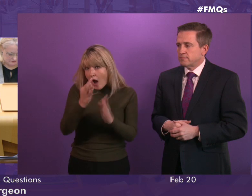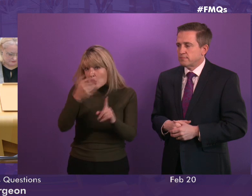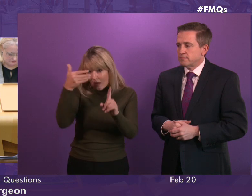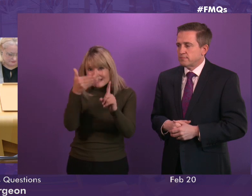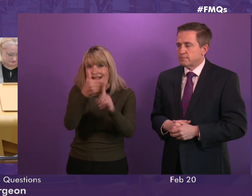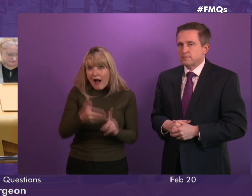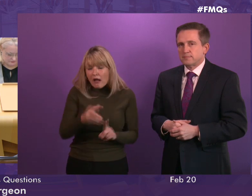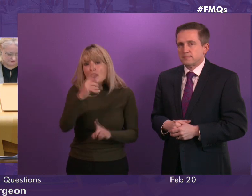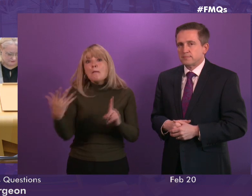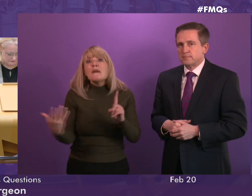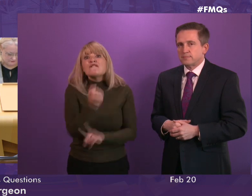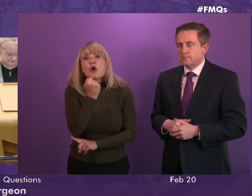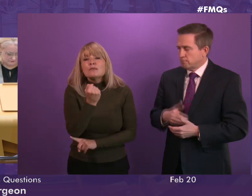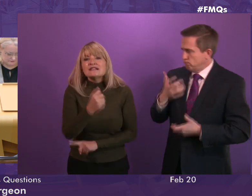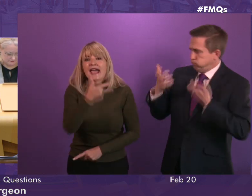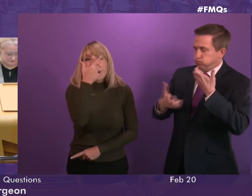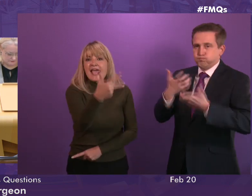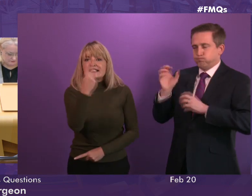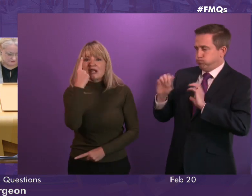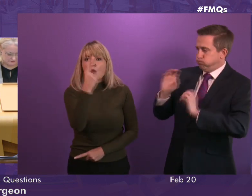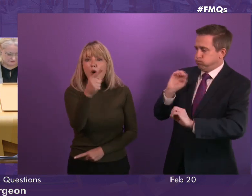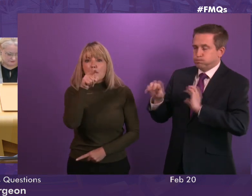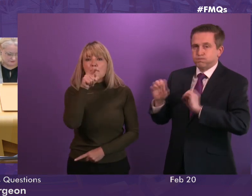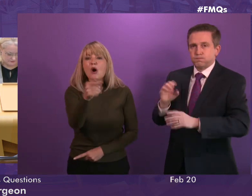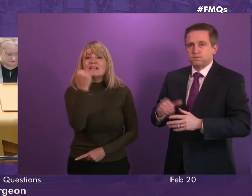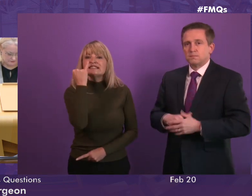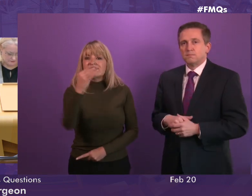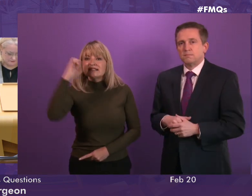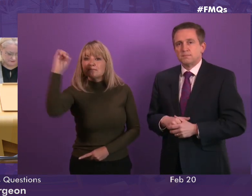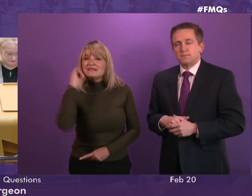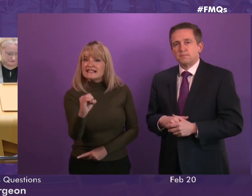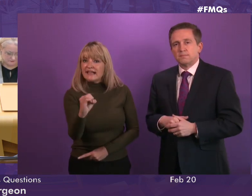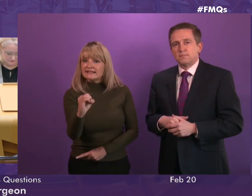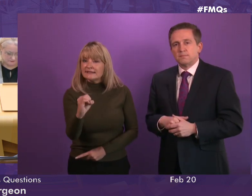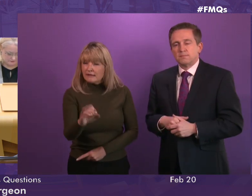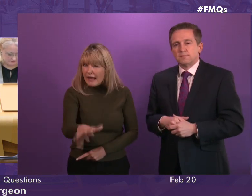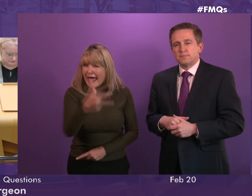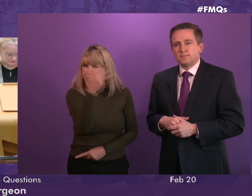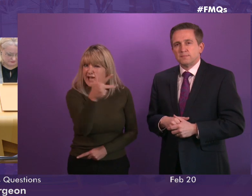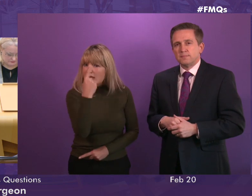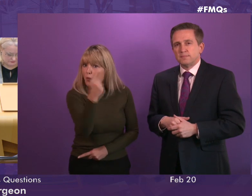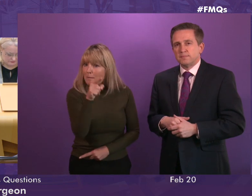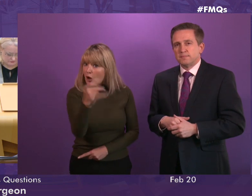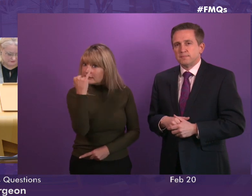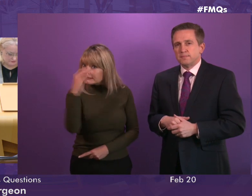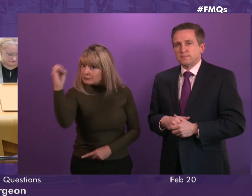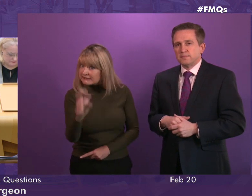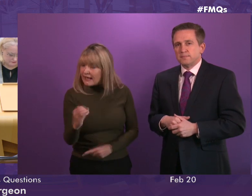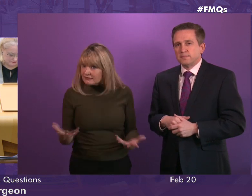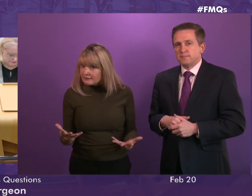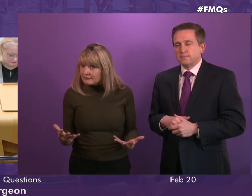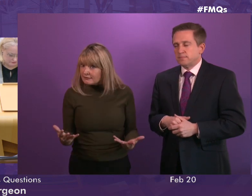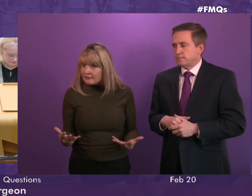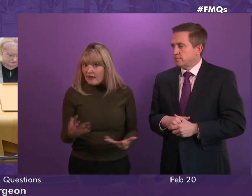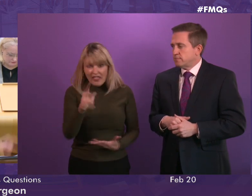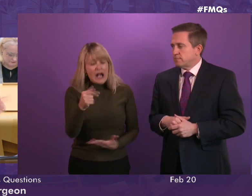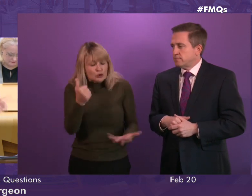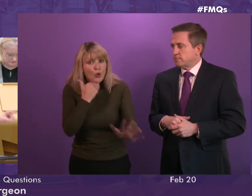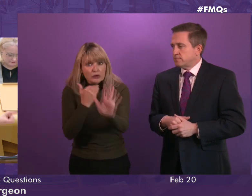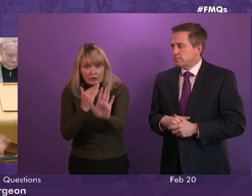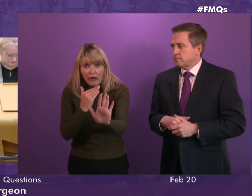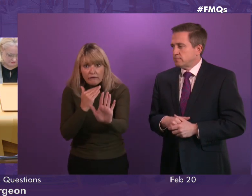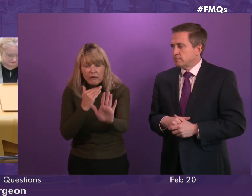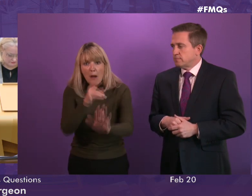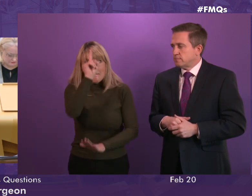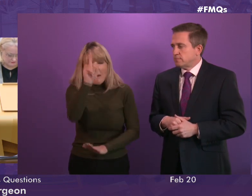in Scotland was 81.6 per cent. That is not good enough, but in Tory England it was 68.6